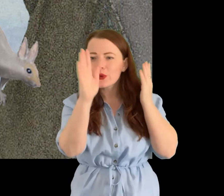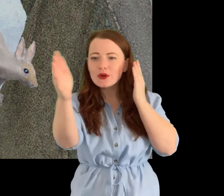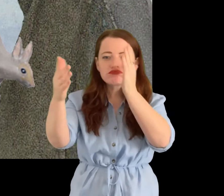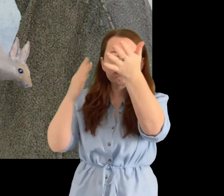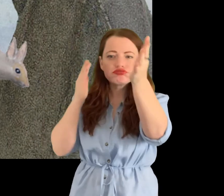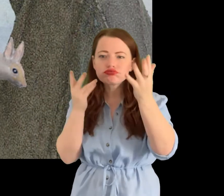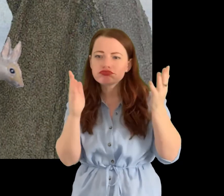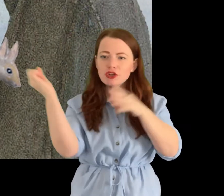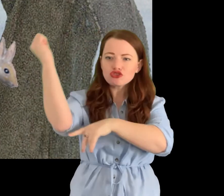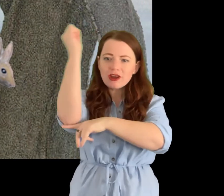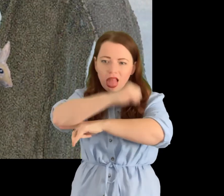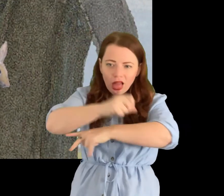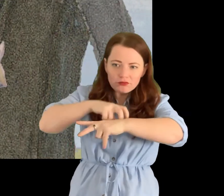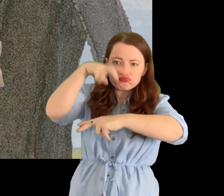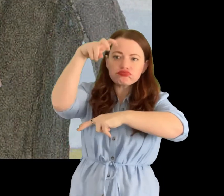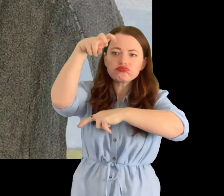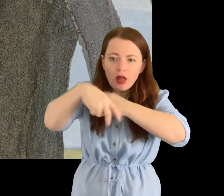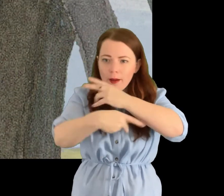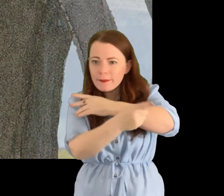Jumping over fallen tree trunks Up and down and in-between